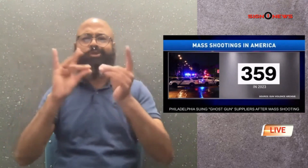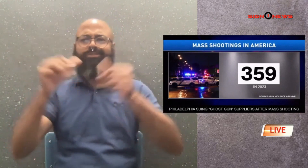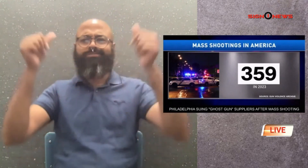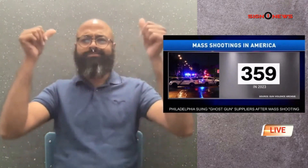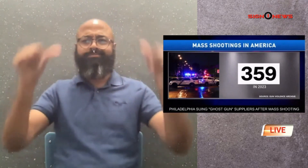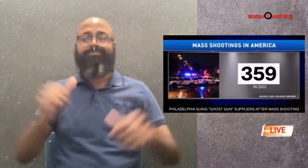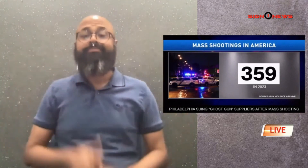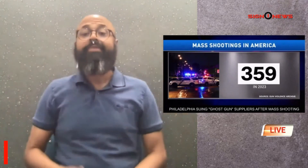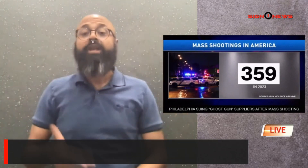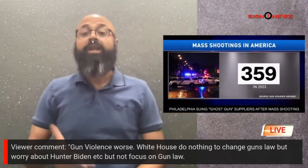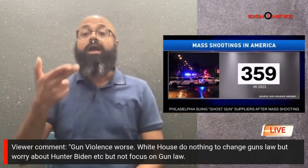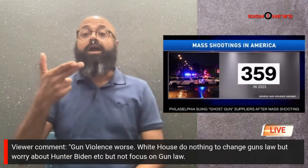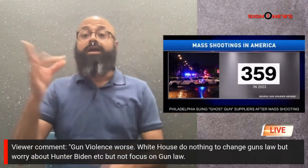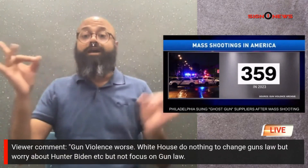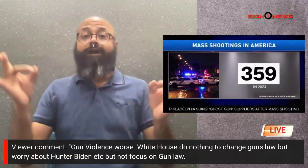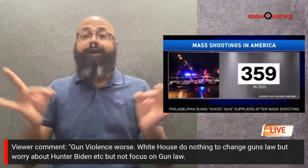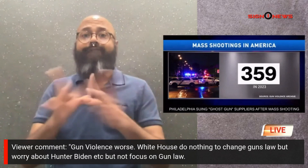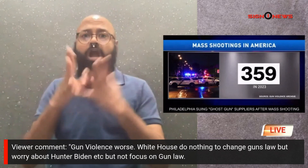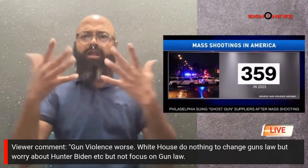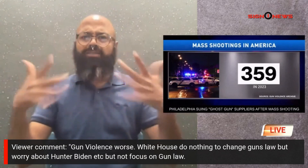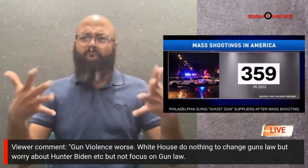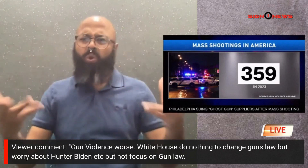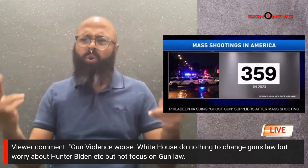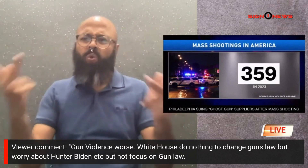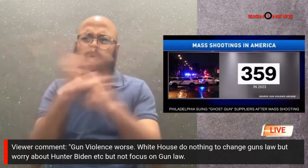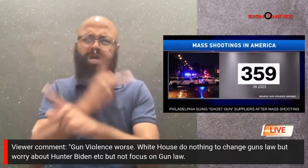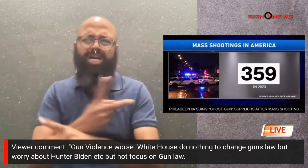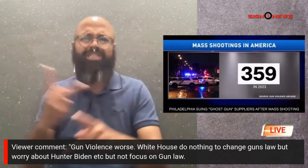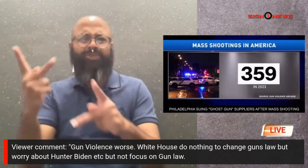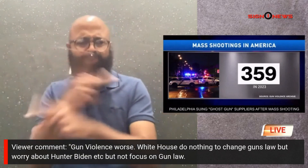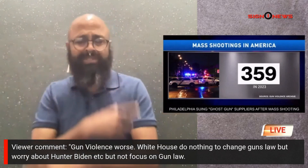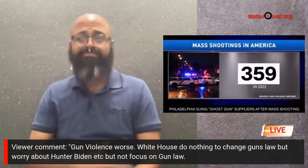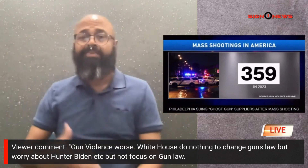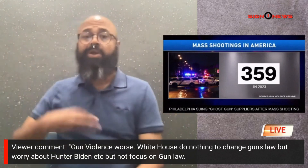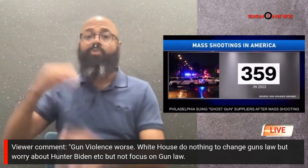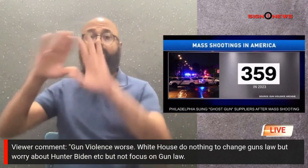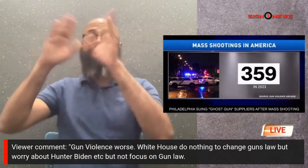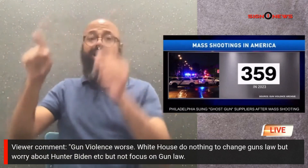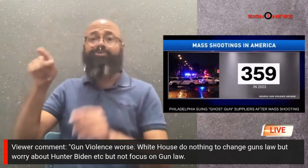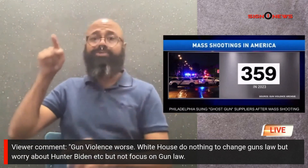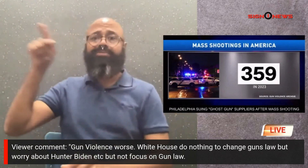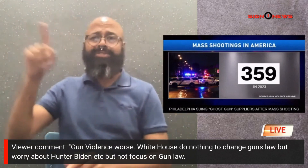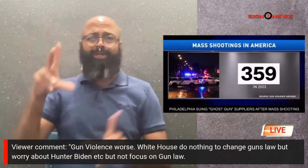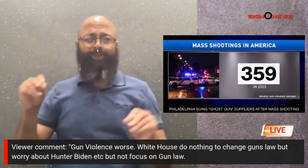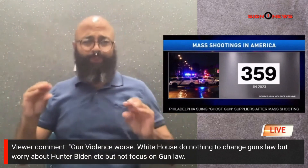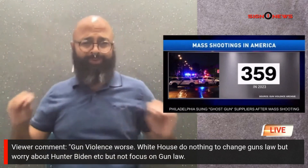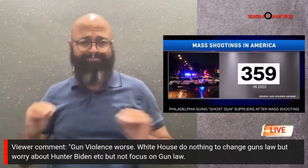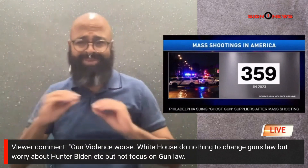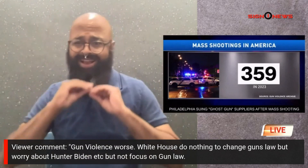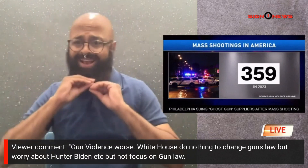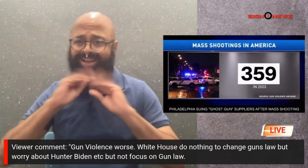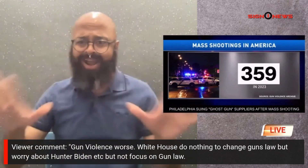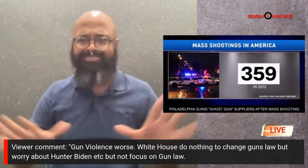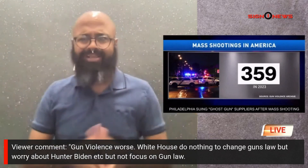gun violence is getting worse. The White House is doing nothing to change gun laws.